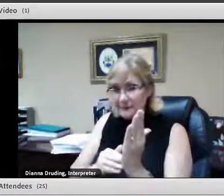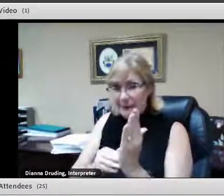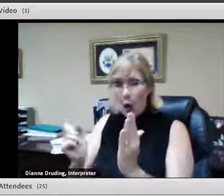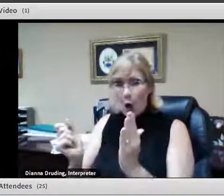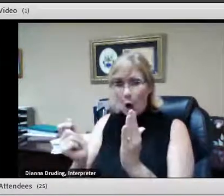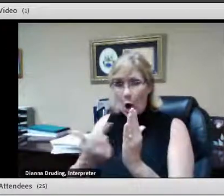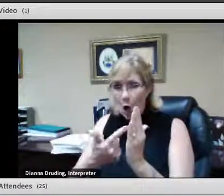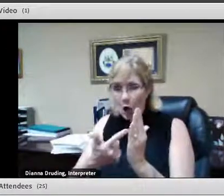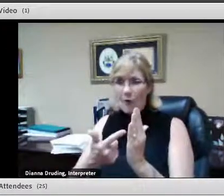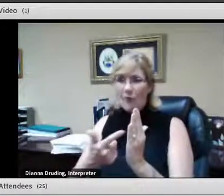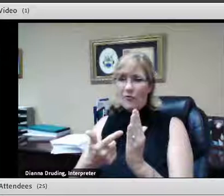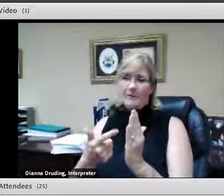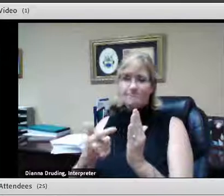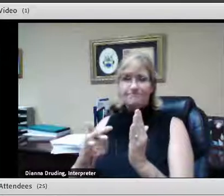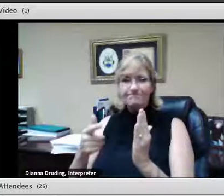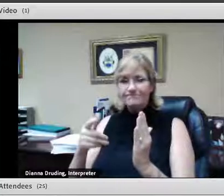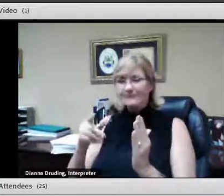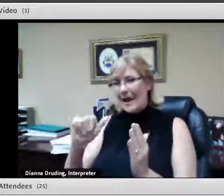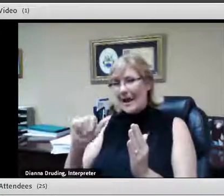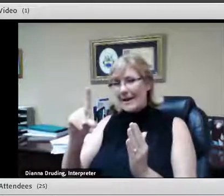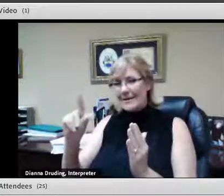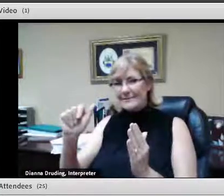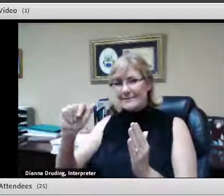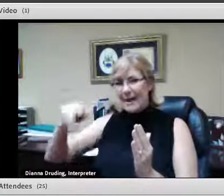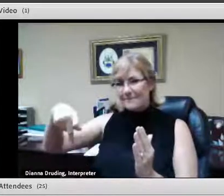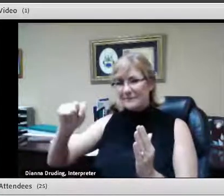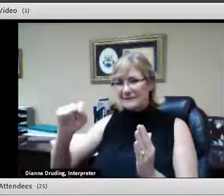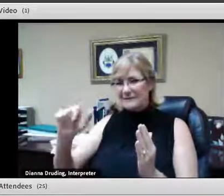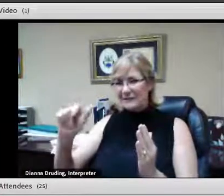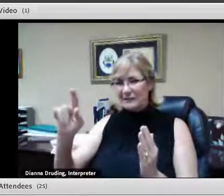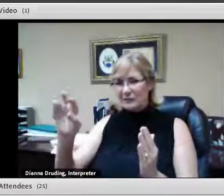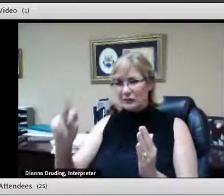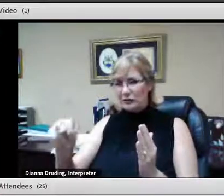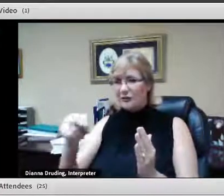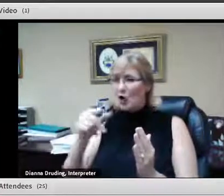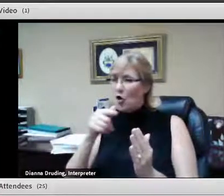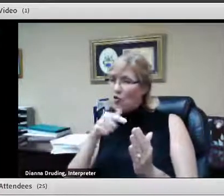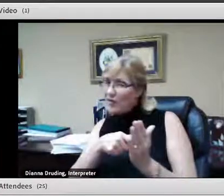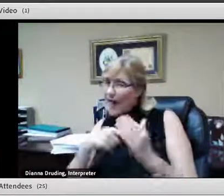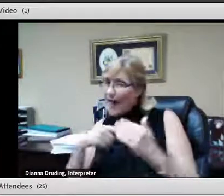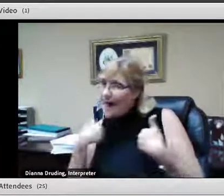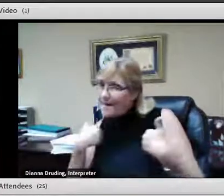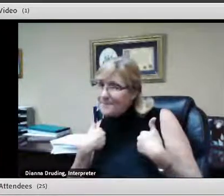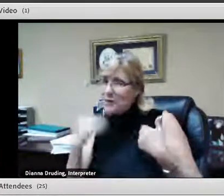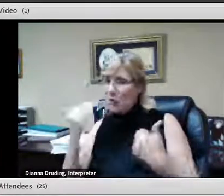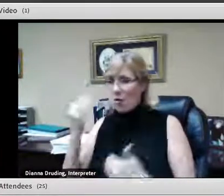that that animal has. And then we would have them kind of battle, going back and forth.